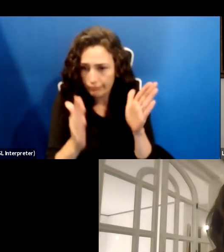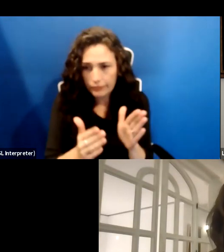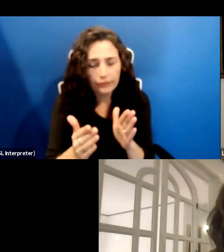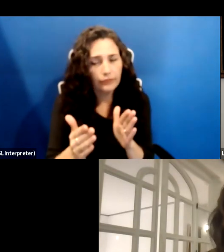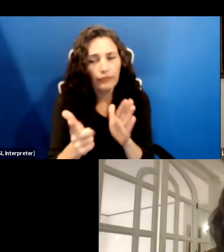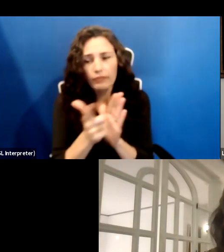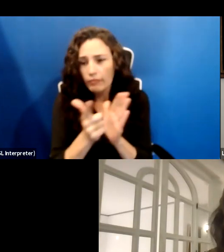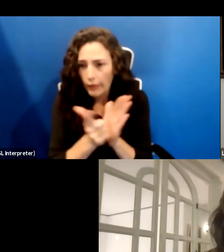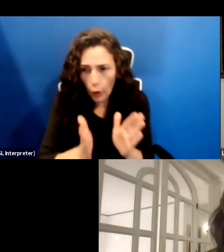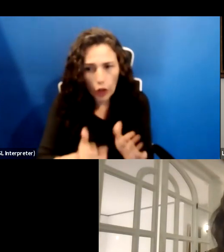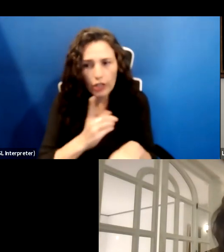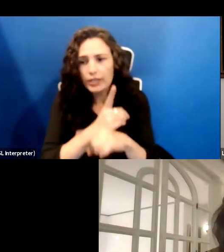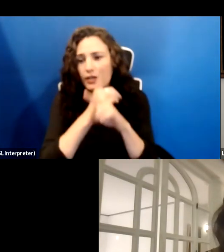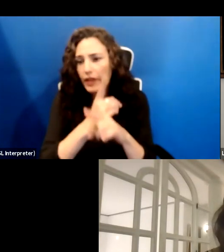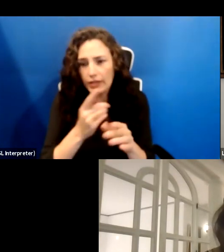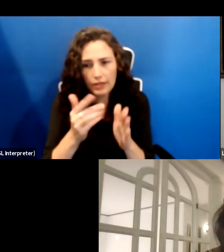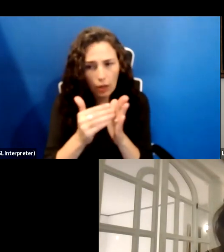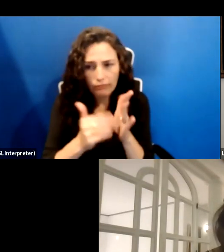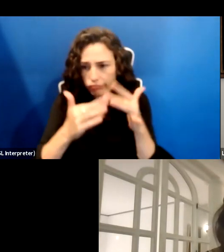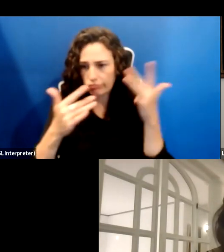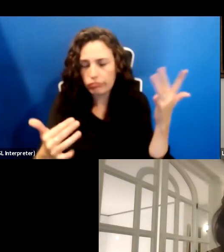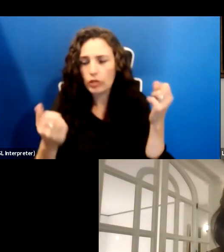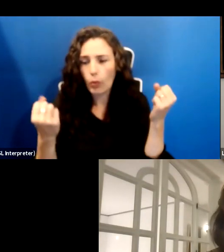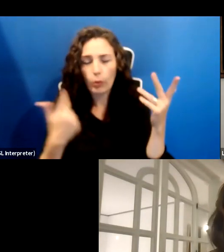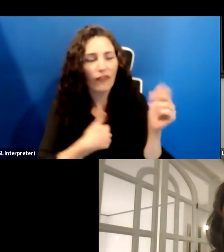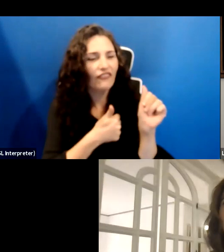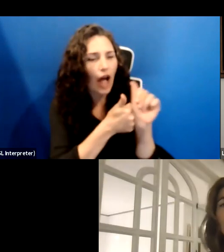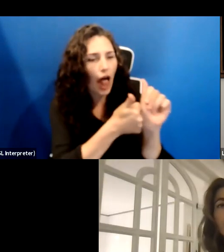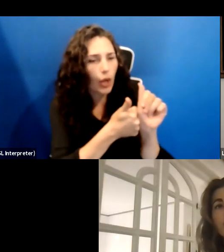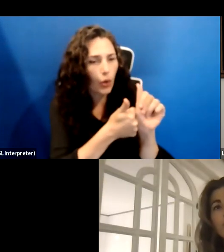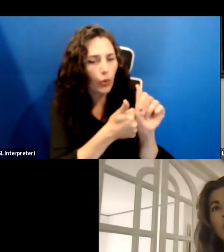So, you really begin to understand in a much deeper way,